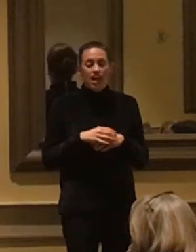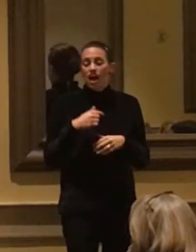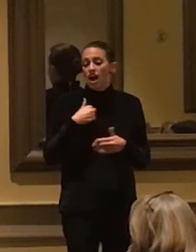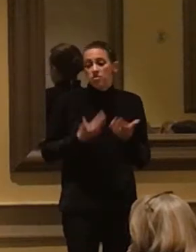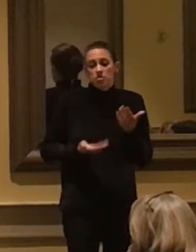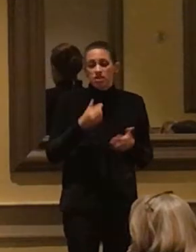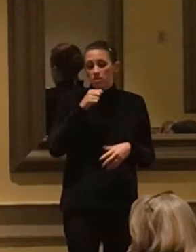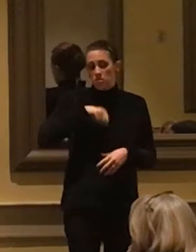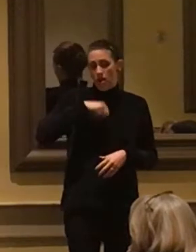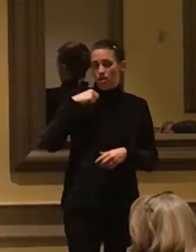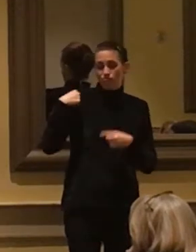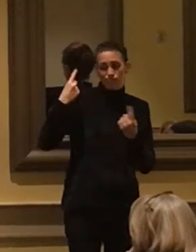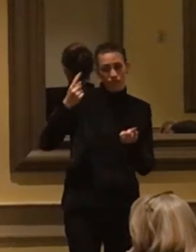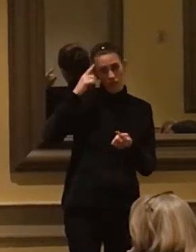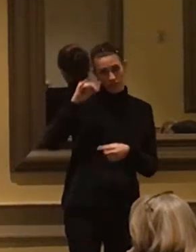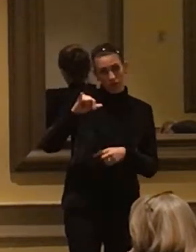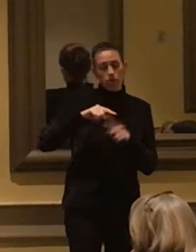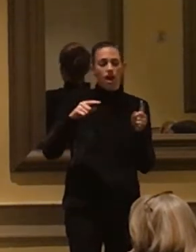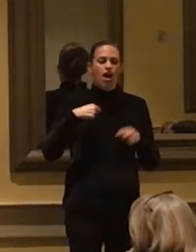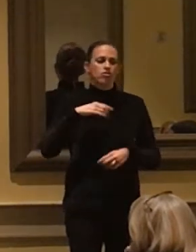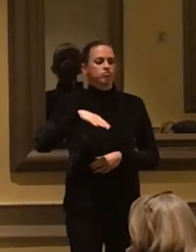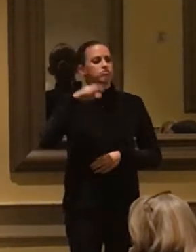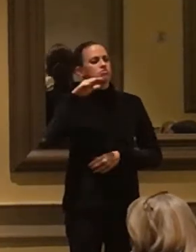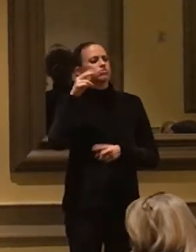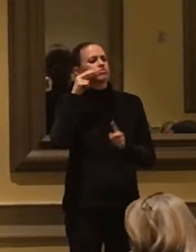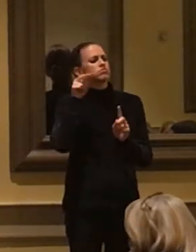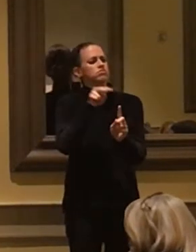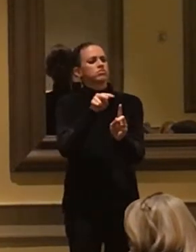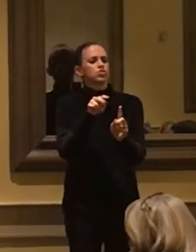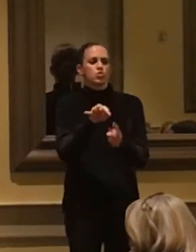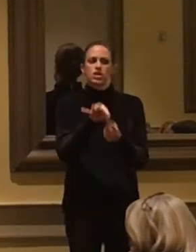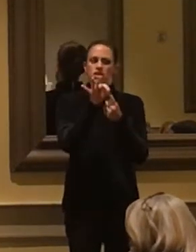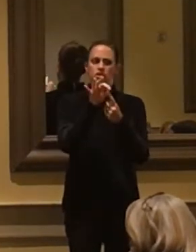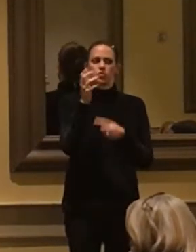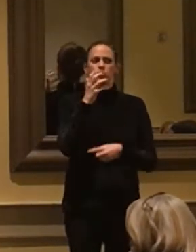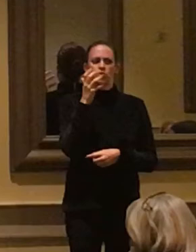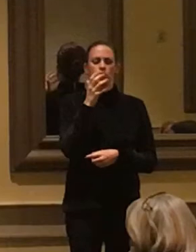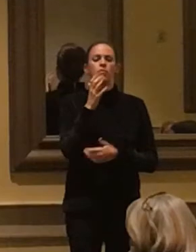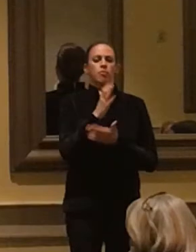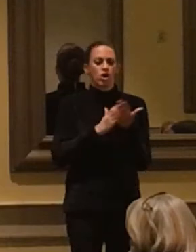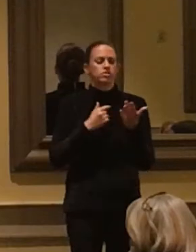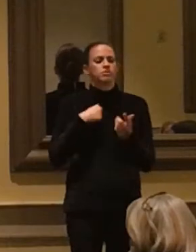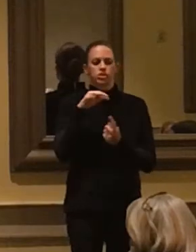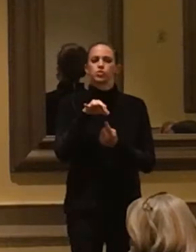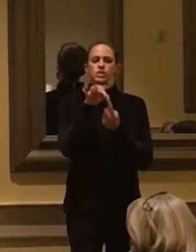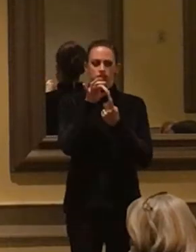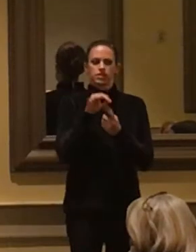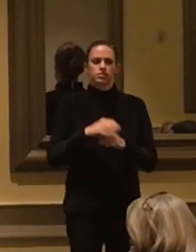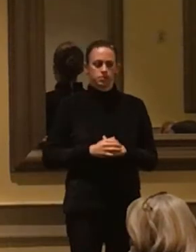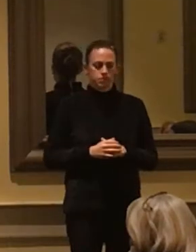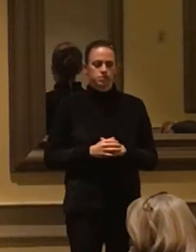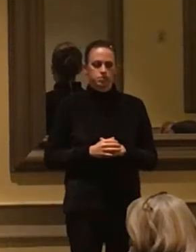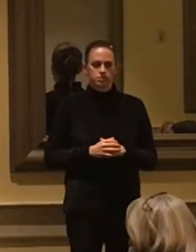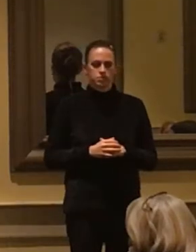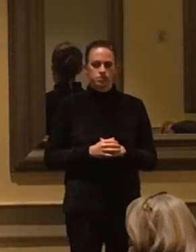but I've grown up with a unique perspective, even the world where the hearing and hard of hearing constantly meet.